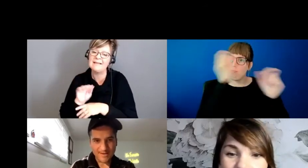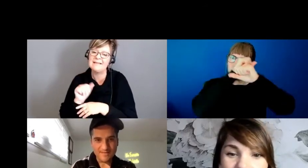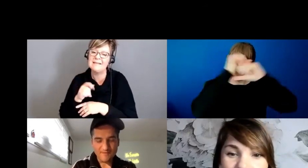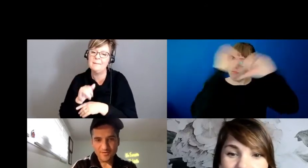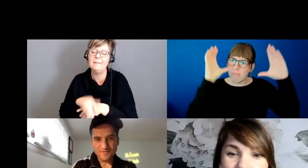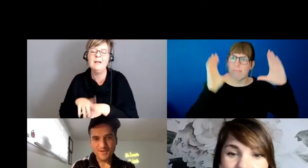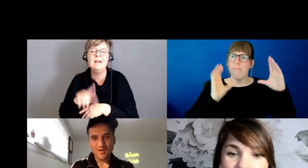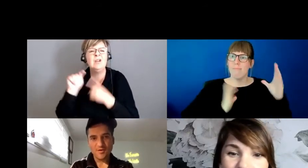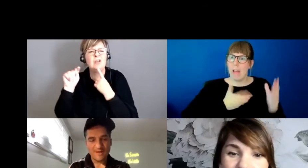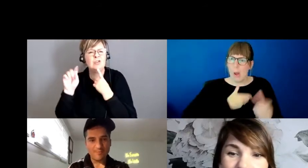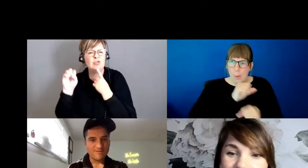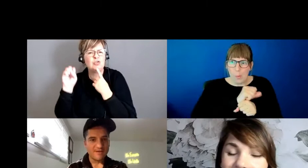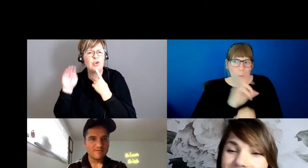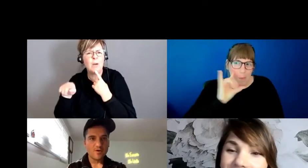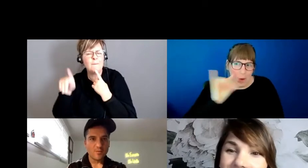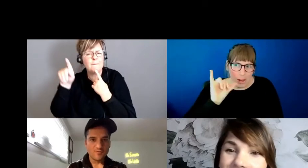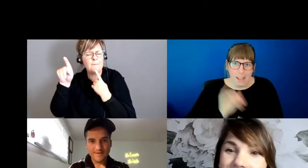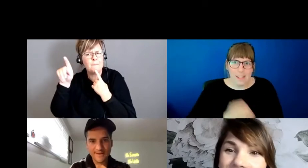THE VIDEO >> Luca: IN THE FIRST VIDEO THAT PRESENTS CORPUSCULE DANSE, PLEASE, PLEASE